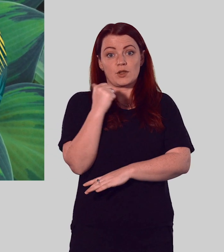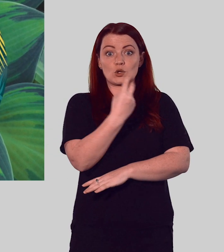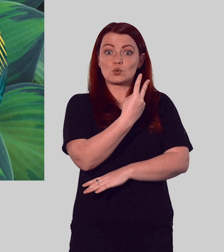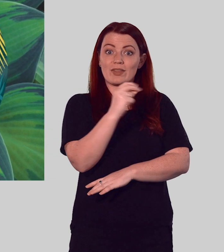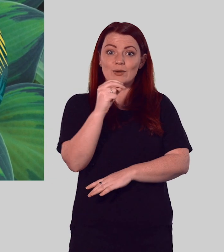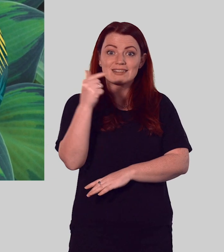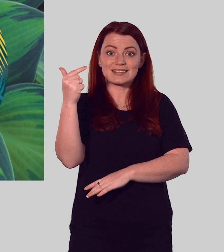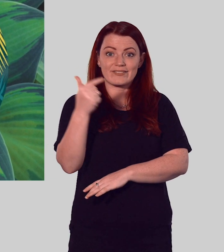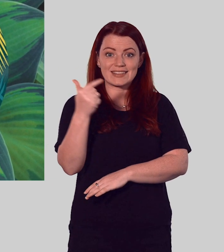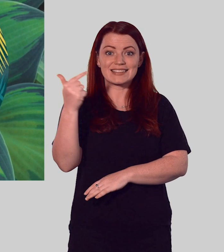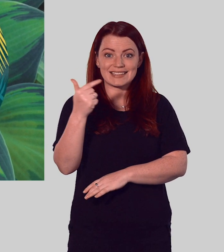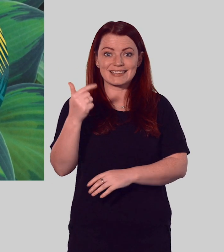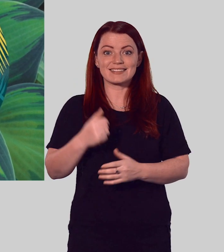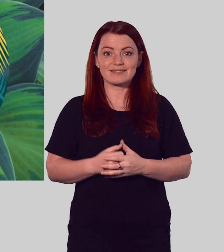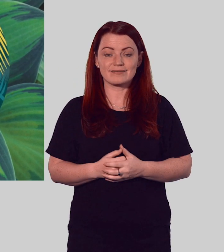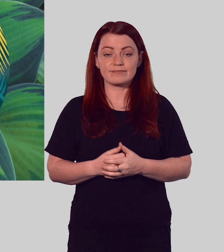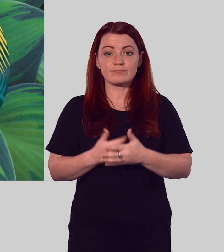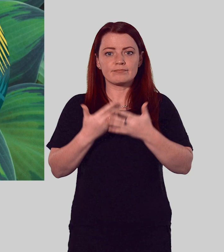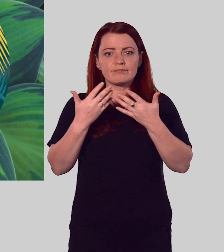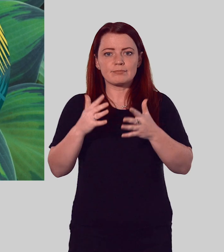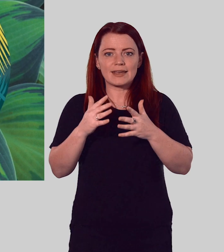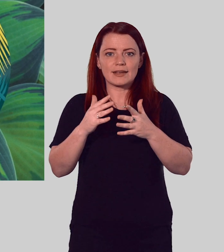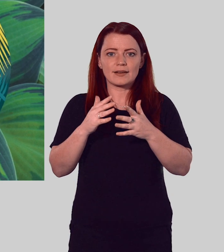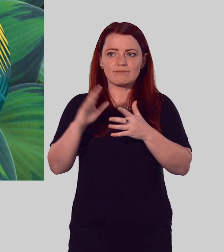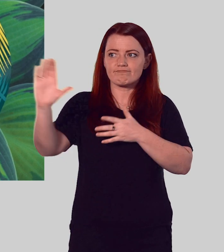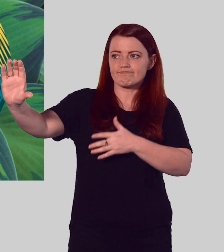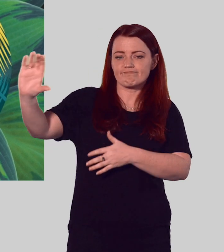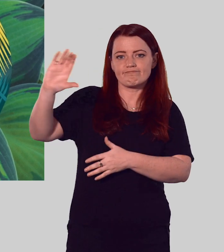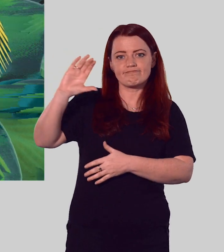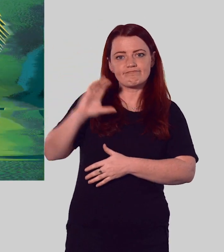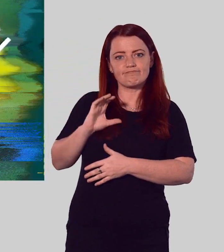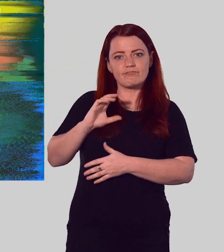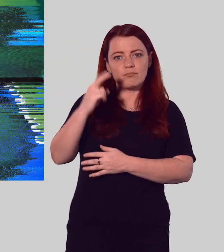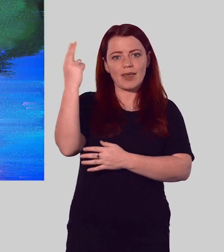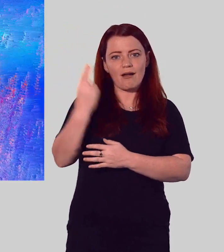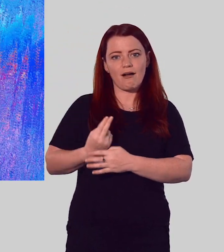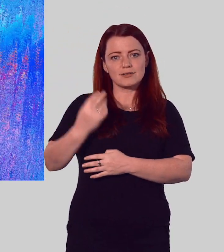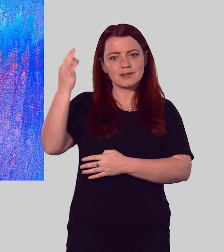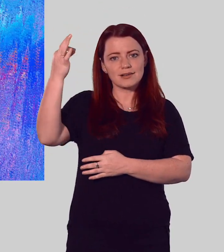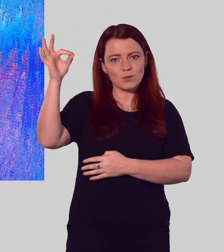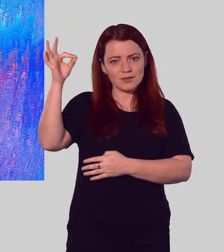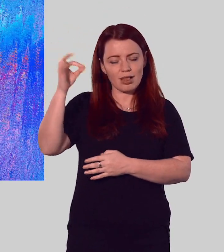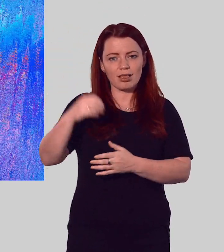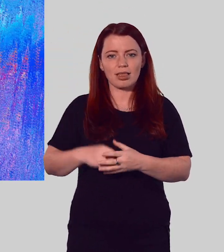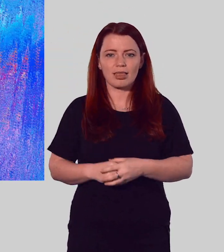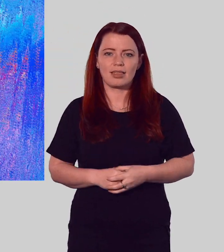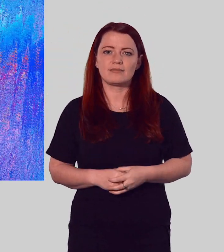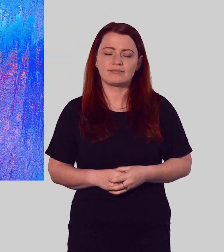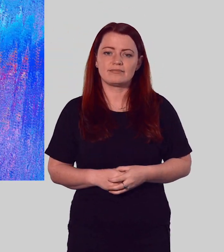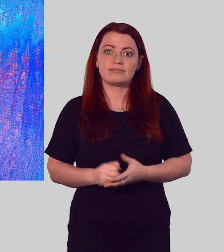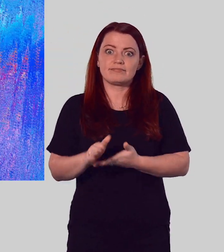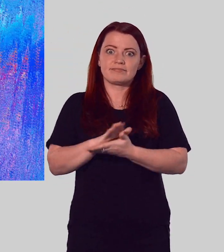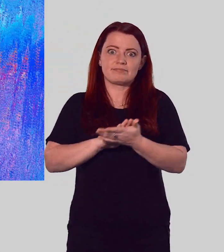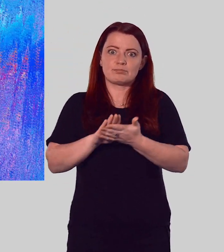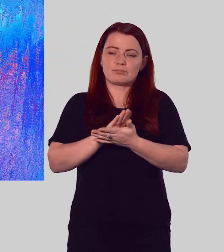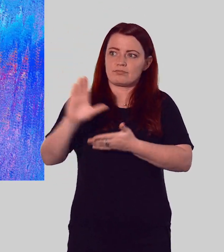now and has been project funded by the Arts Council that has allowed us to deliver